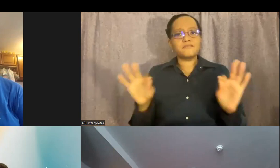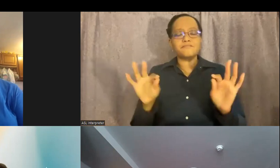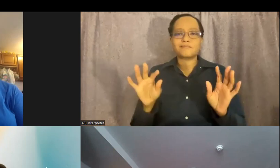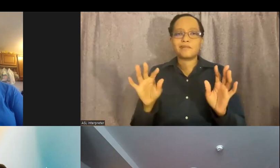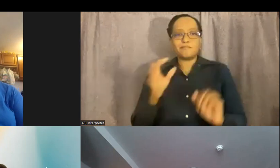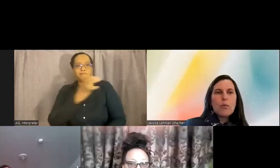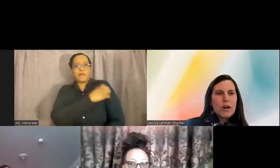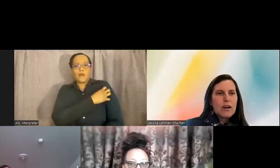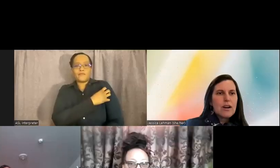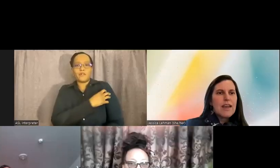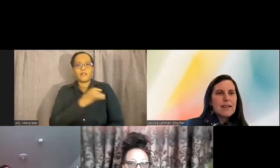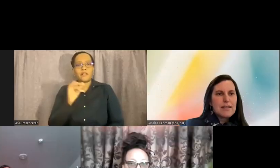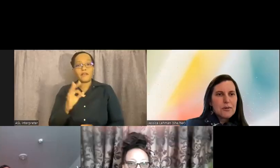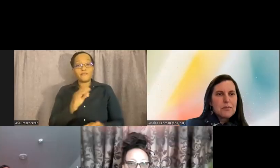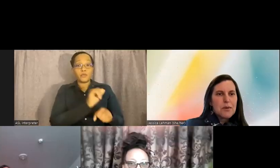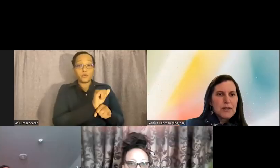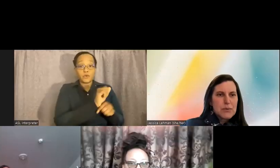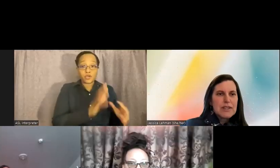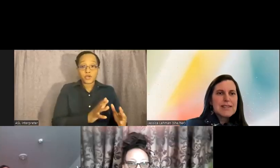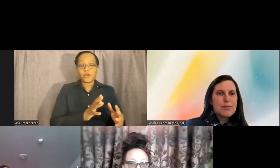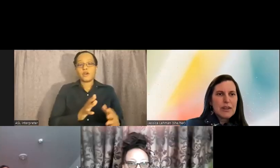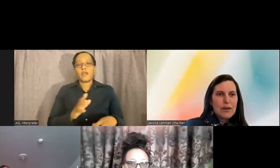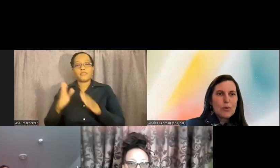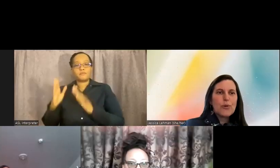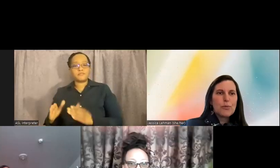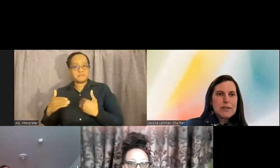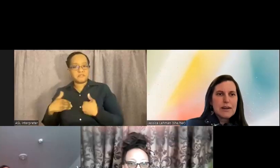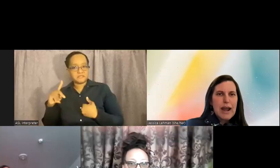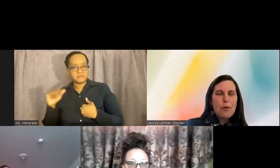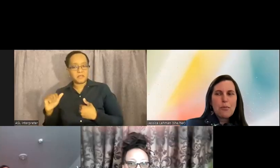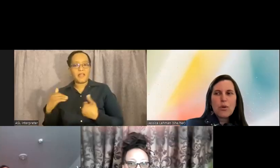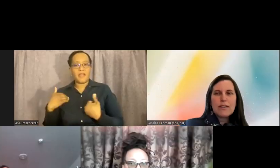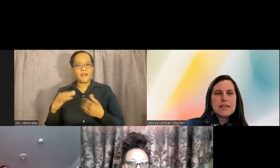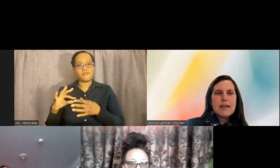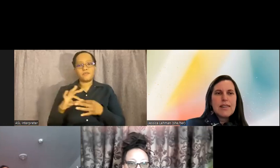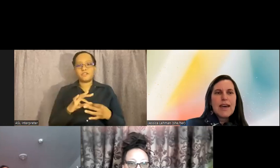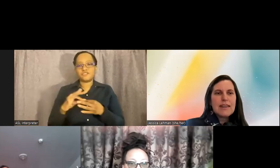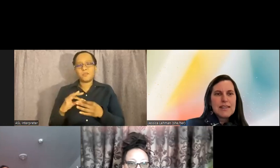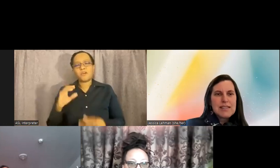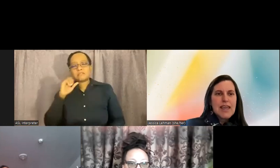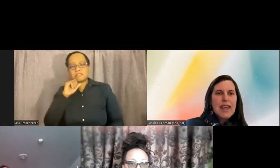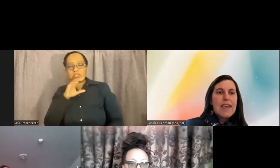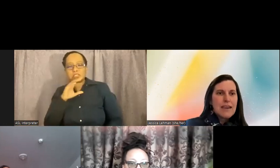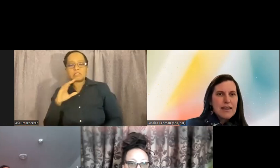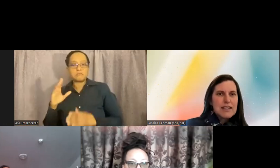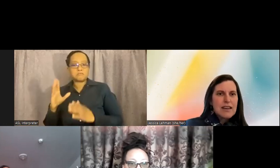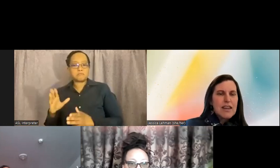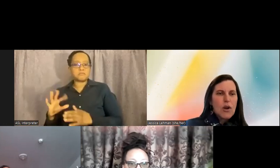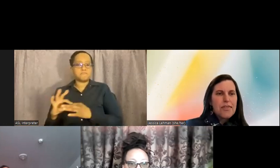between the worker or an older person and how important that is.